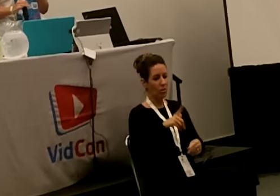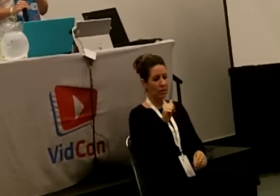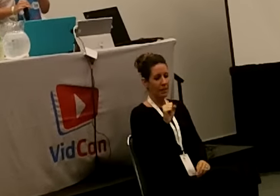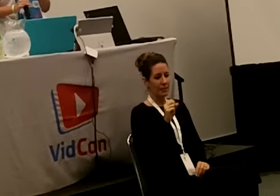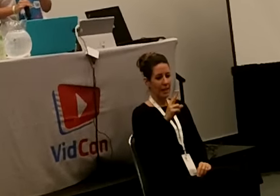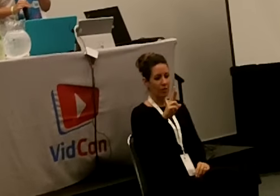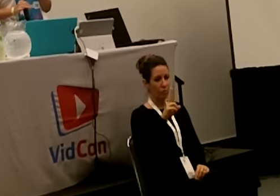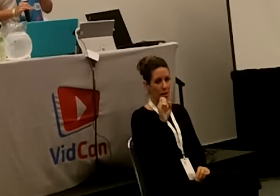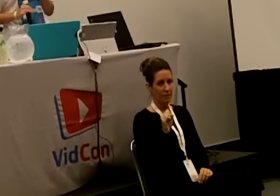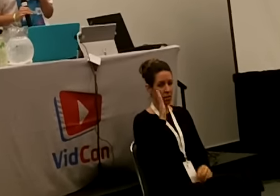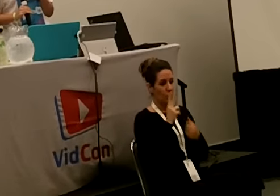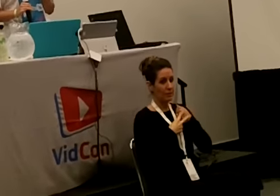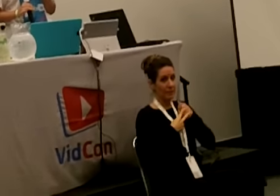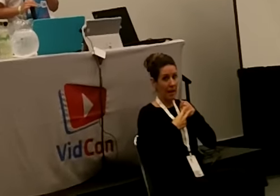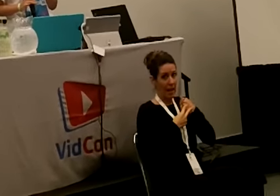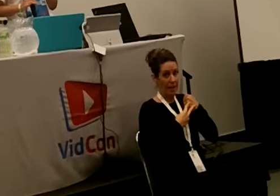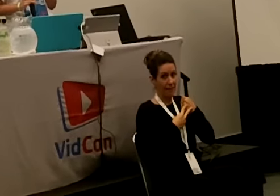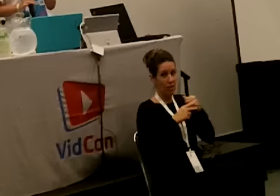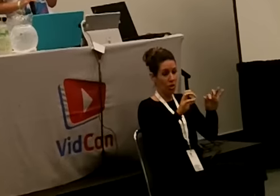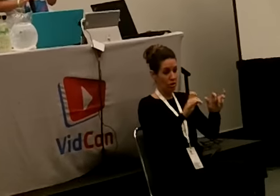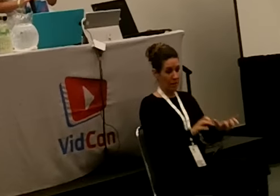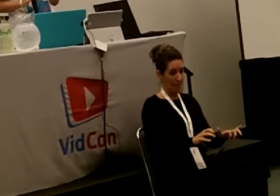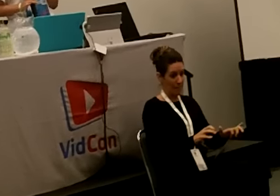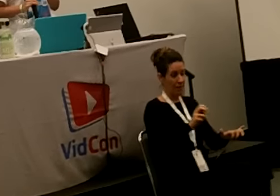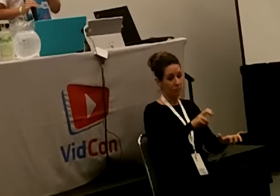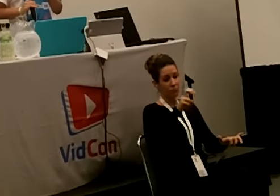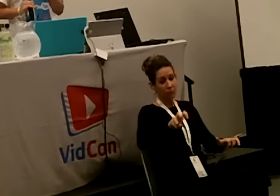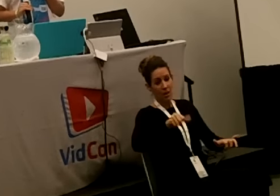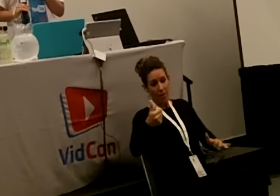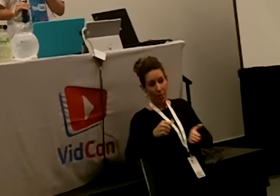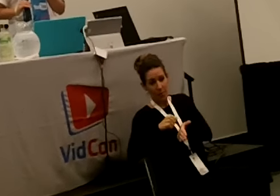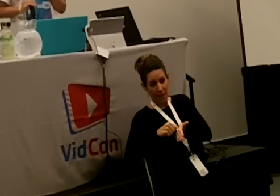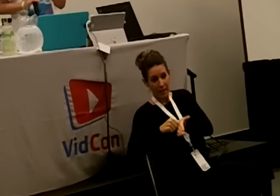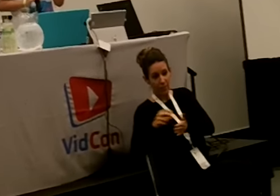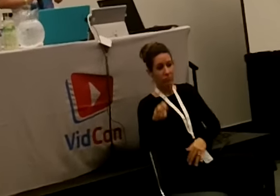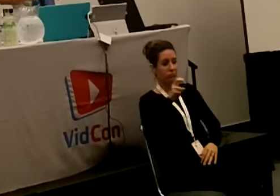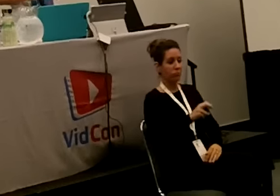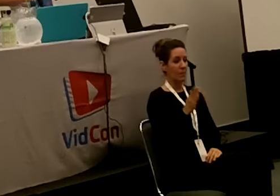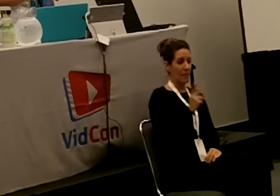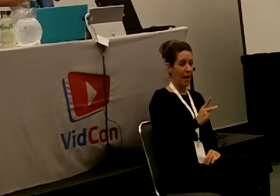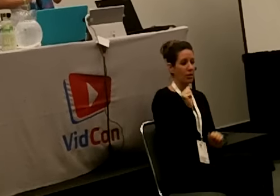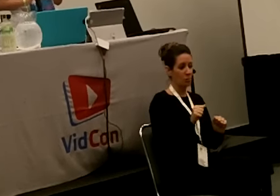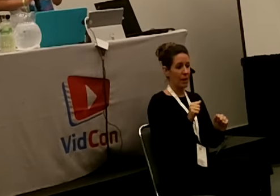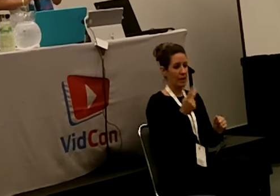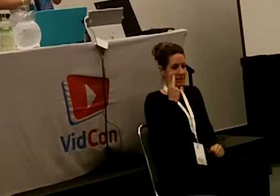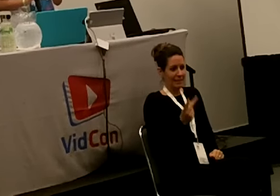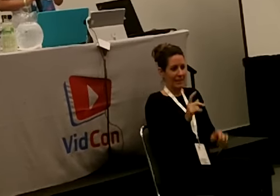Even if you go to another page and come back, you can recover your typed text.